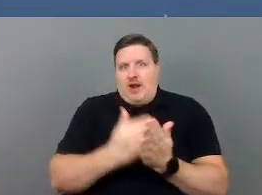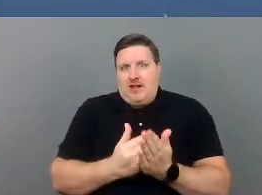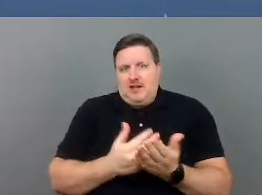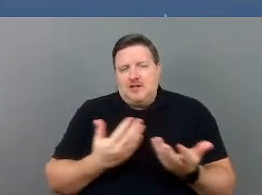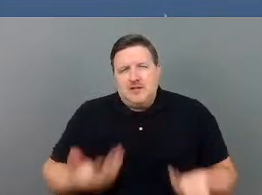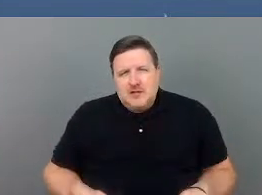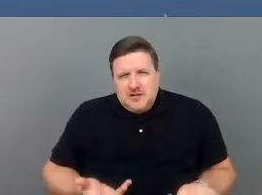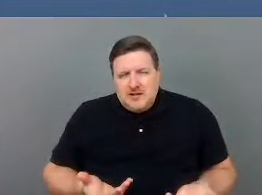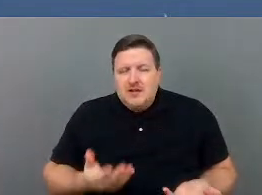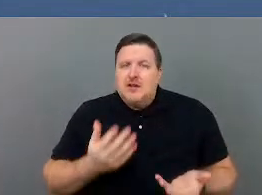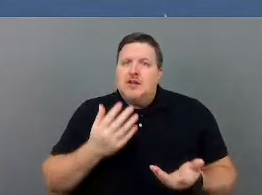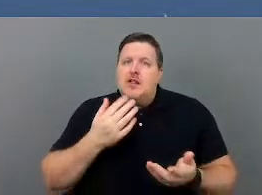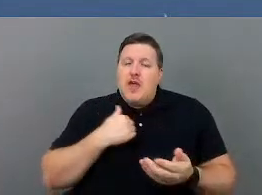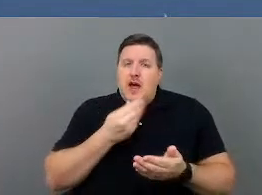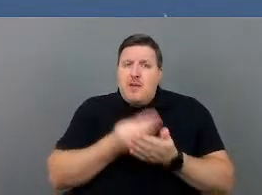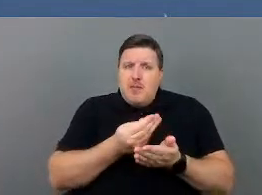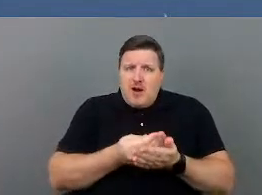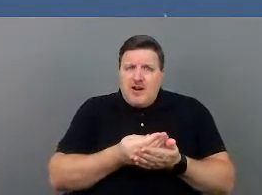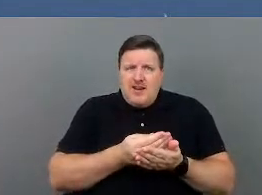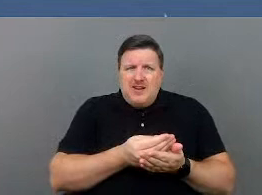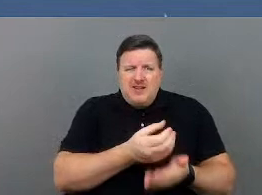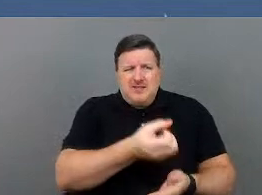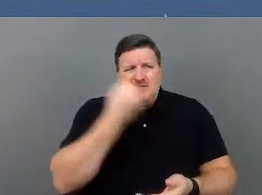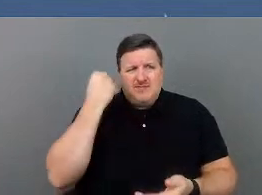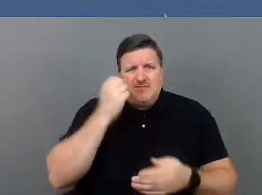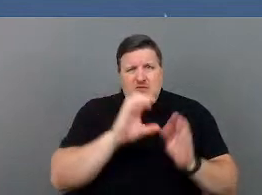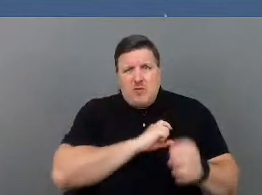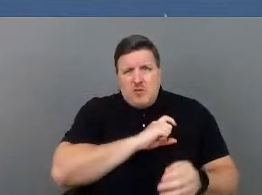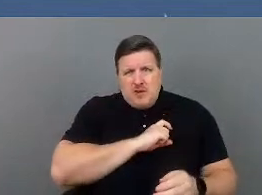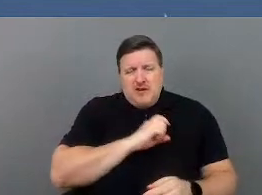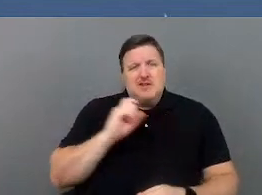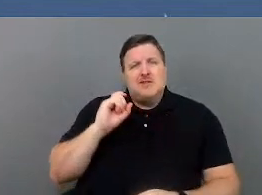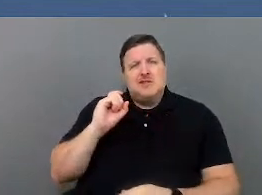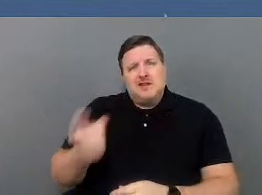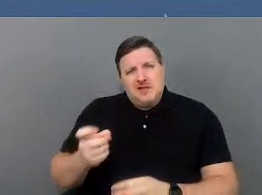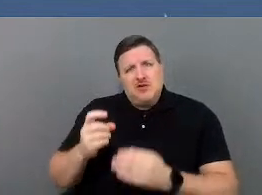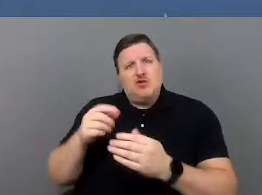IT'S A SHAME PEOPLE LIVING IN TENTS IN THE CITY AND ALL THE POLICE DO IS COME AND CHASE THEM AWAY.